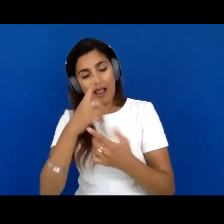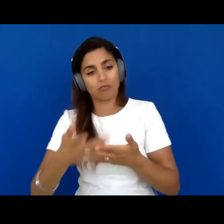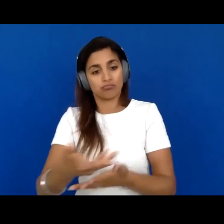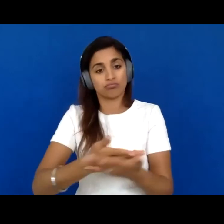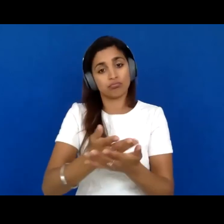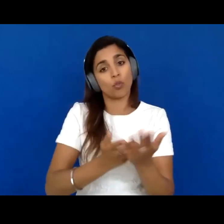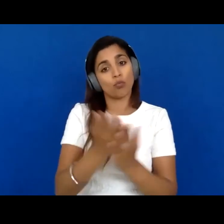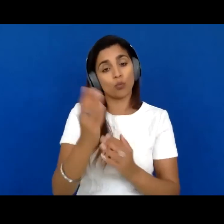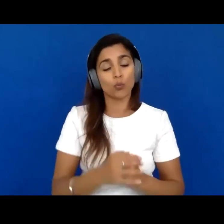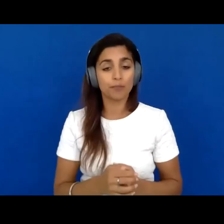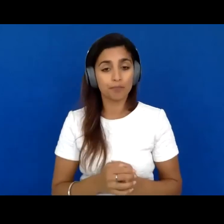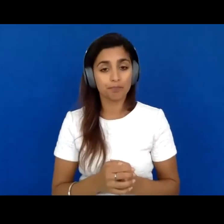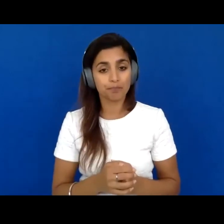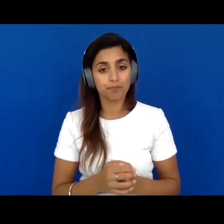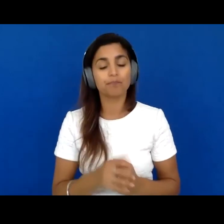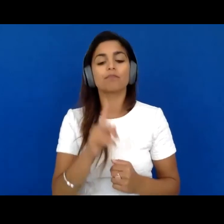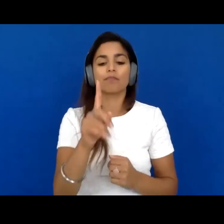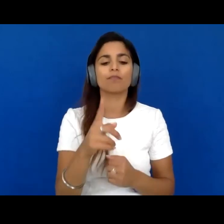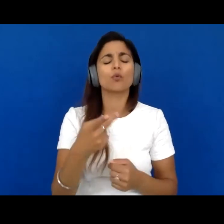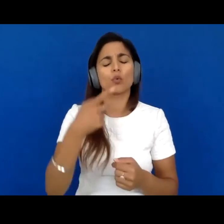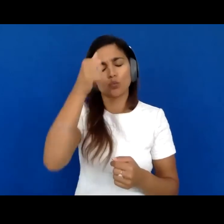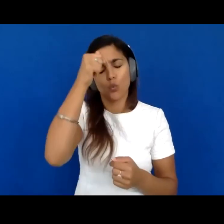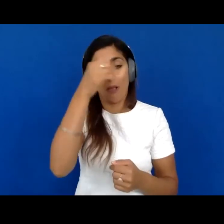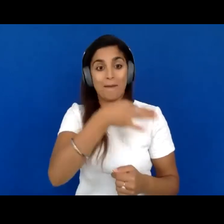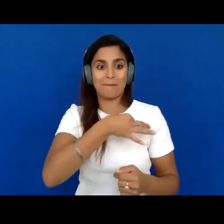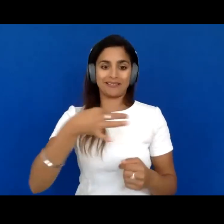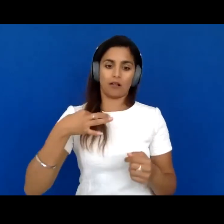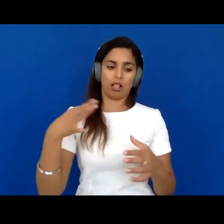we know that the medicalization of illness disability pain is a form of